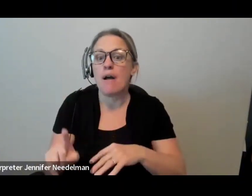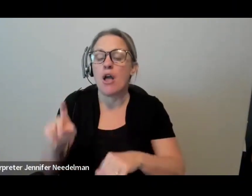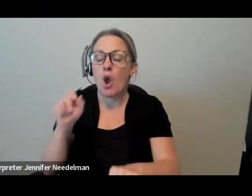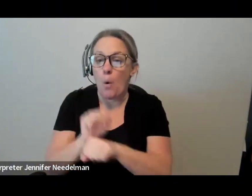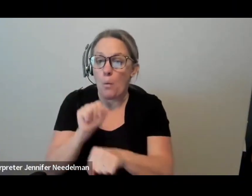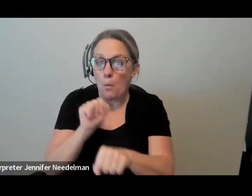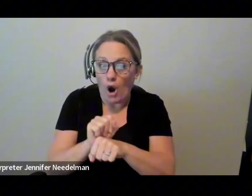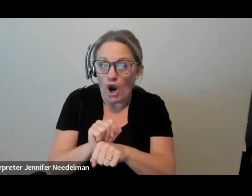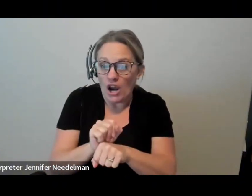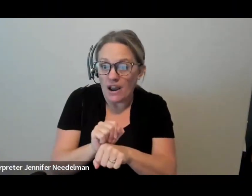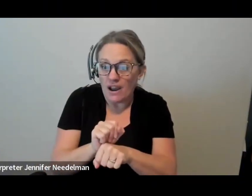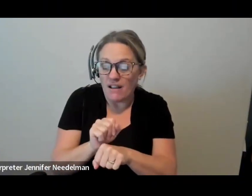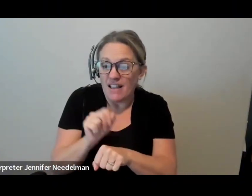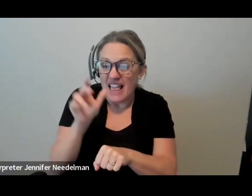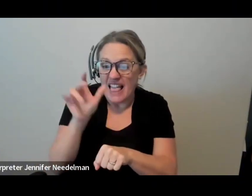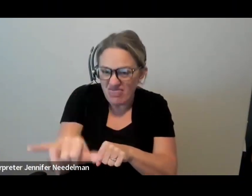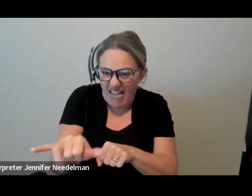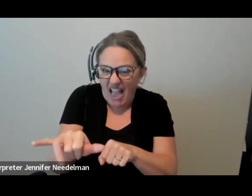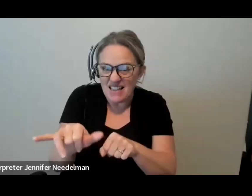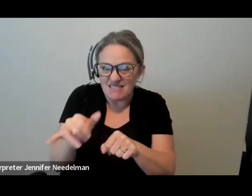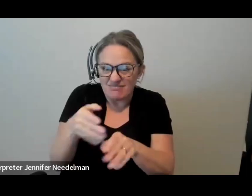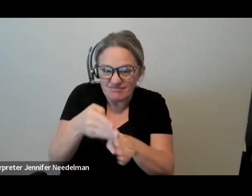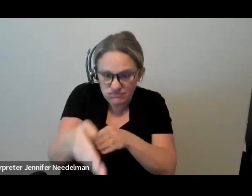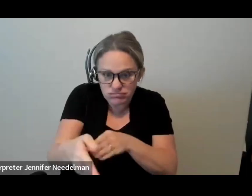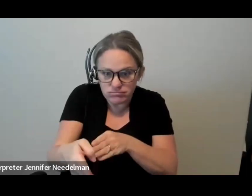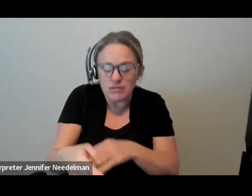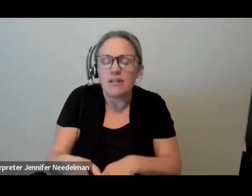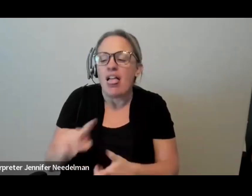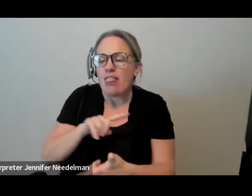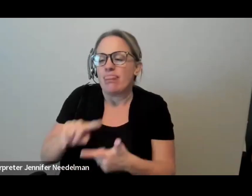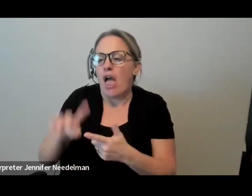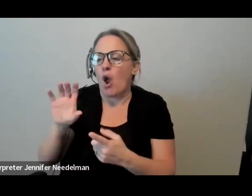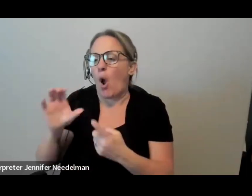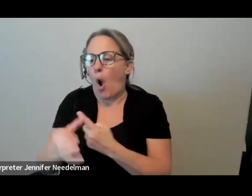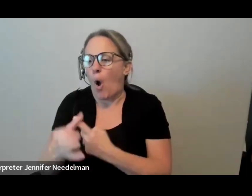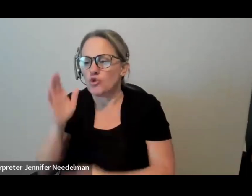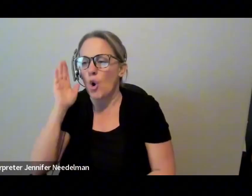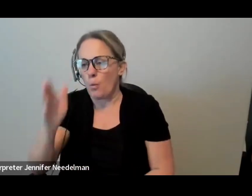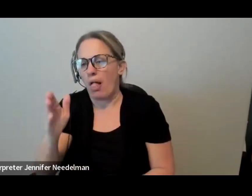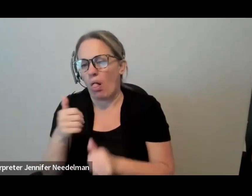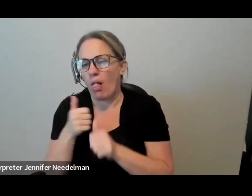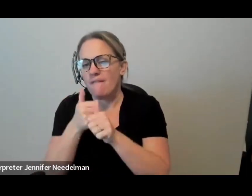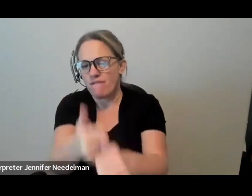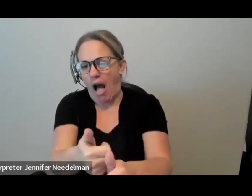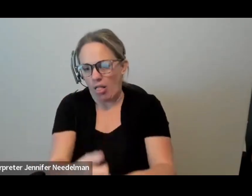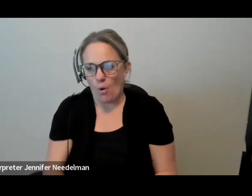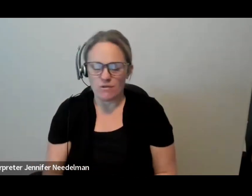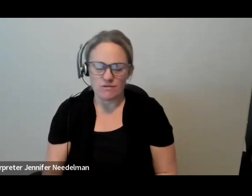I have found culture has followed. People will, you will find people and people will find you